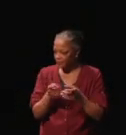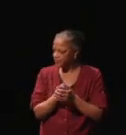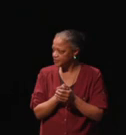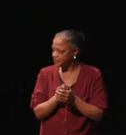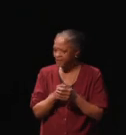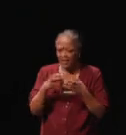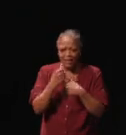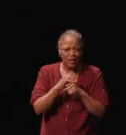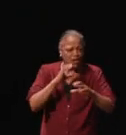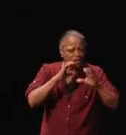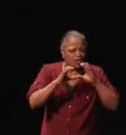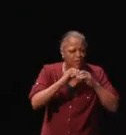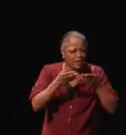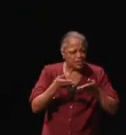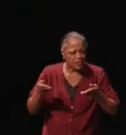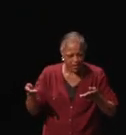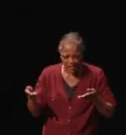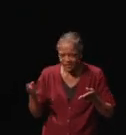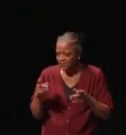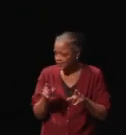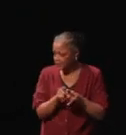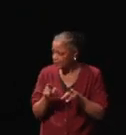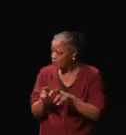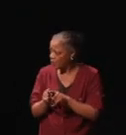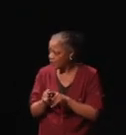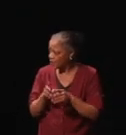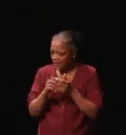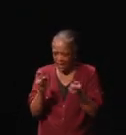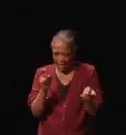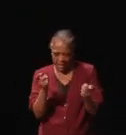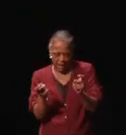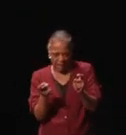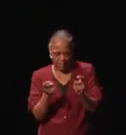They made communication devices as well and they've even adapted arcade machines.